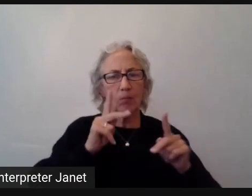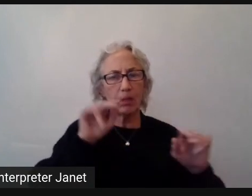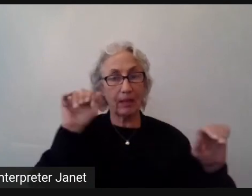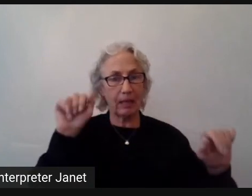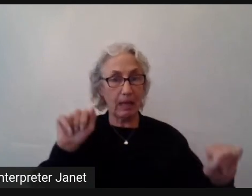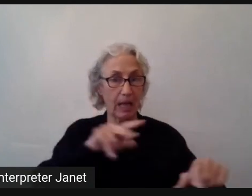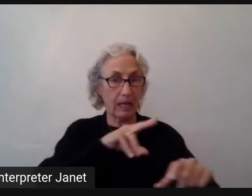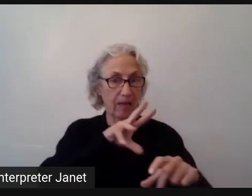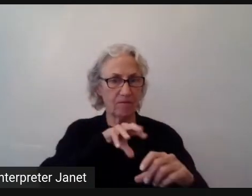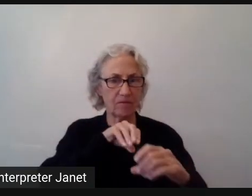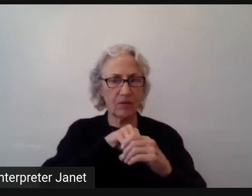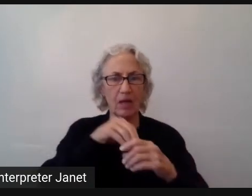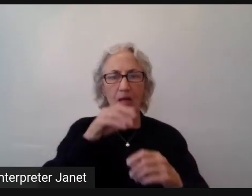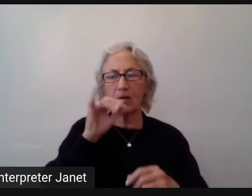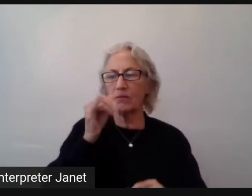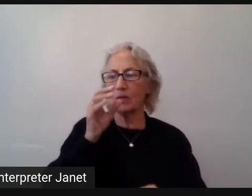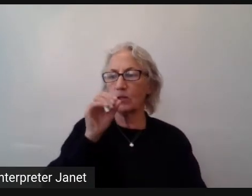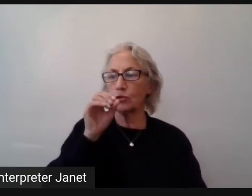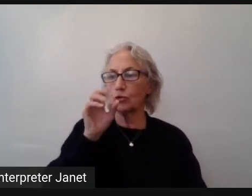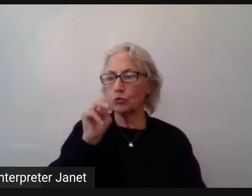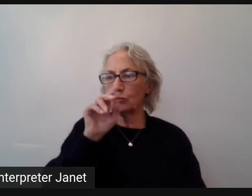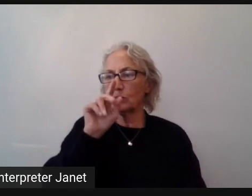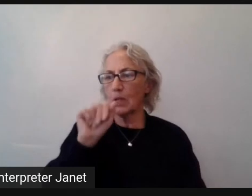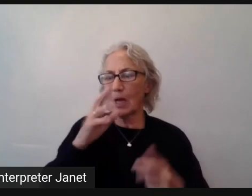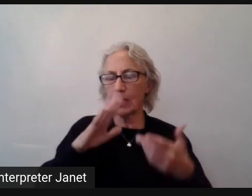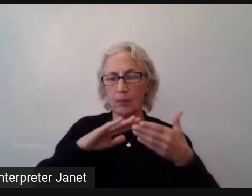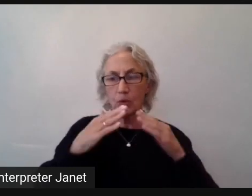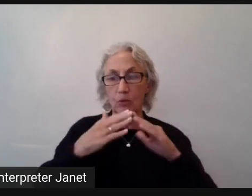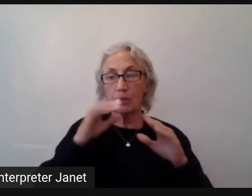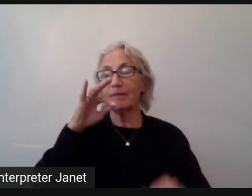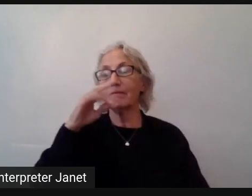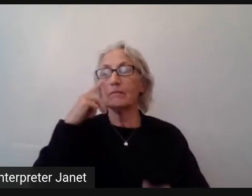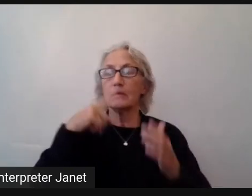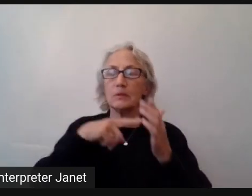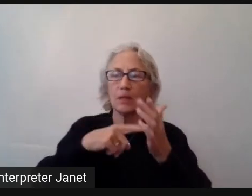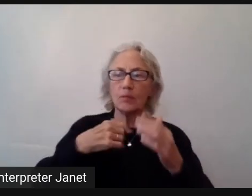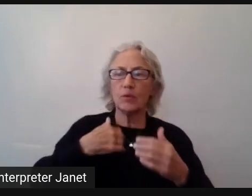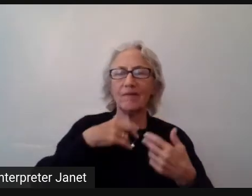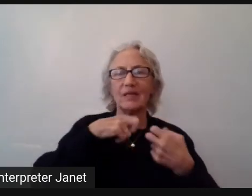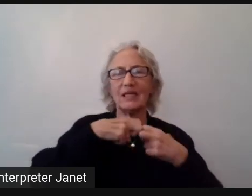We know where we do this with WordPress, but if you're having an issue with your files or your website